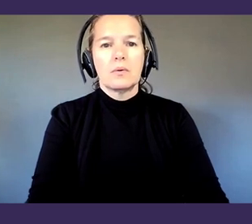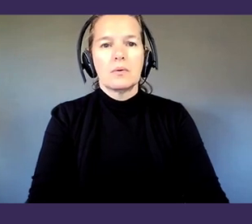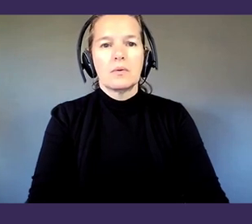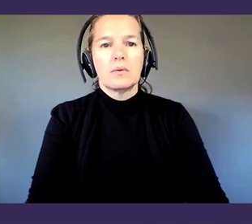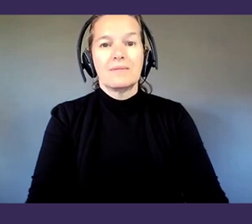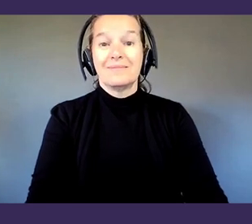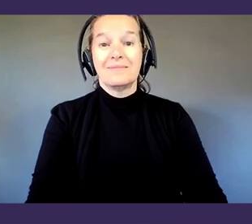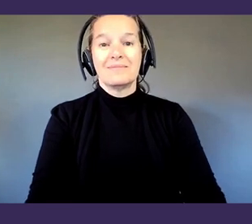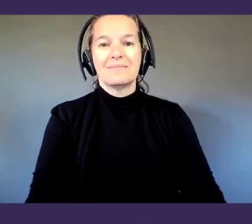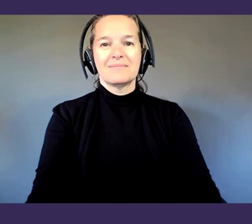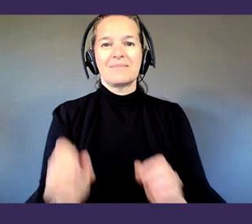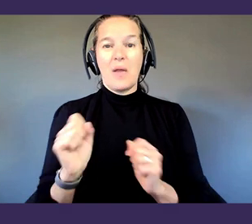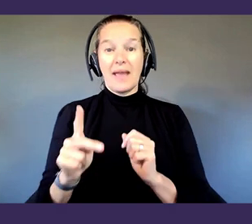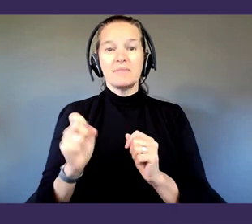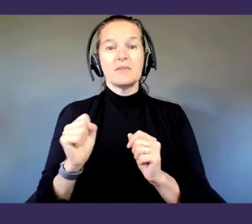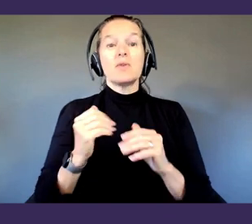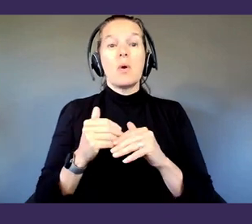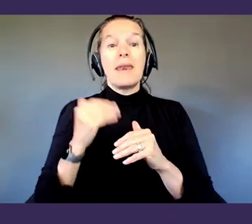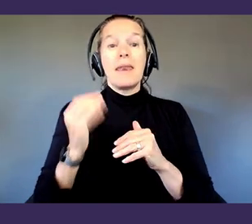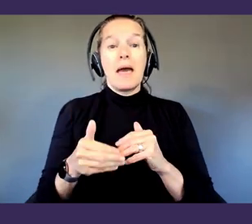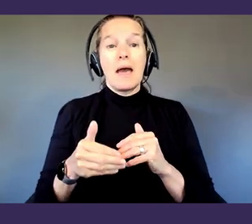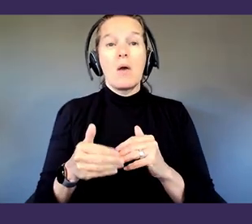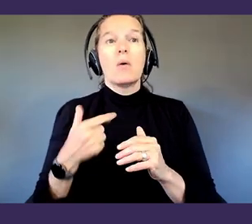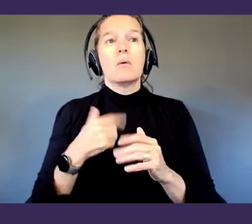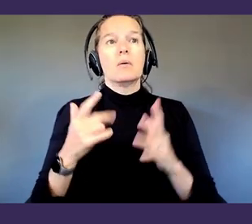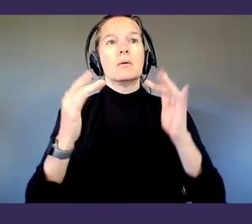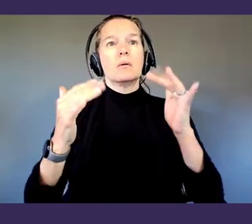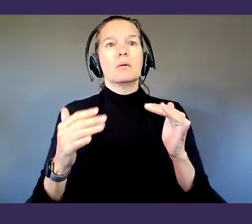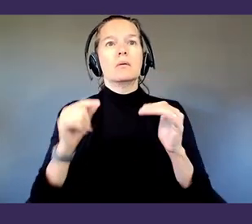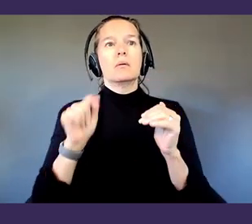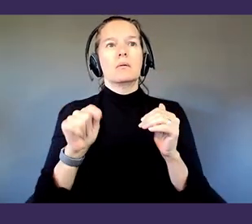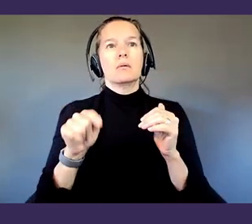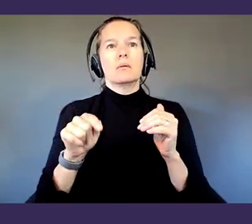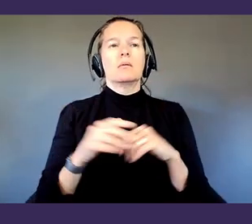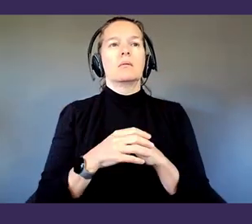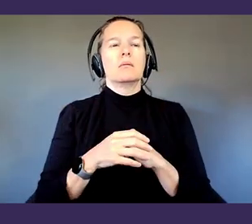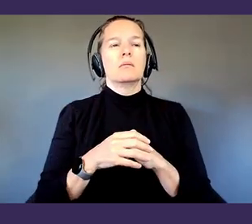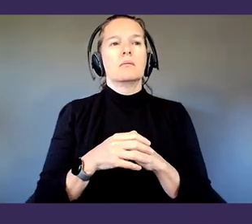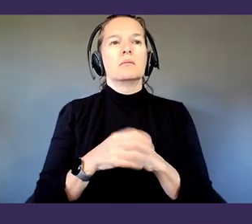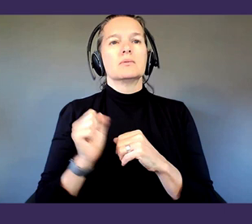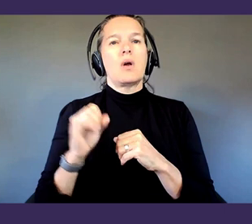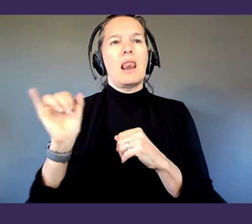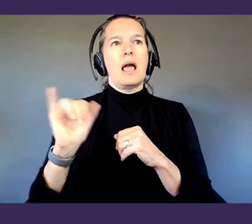Okay, so we move on to dignity of risk, right? And just like Maddie explained in the last question,